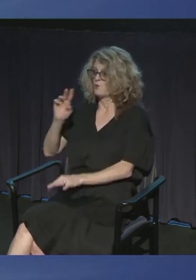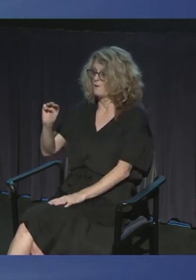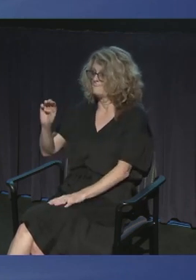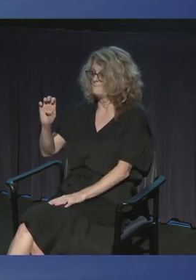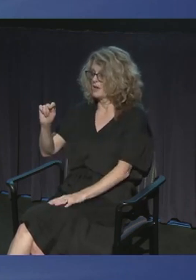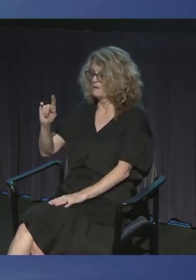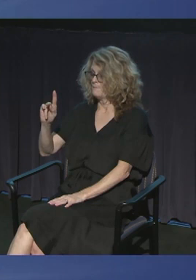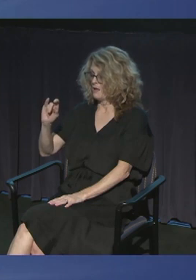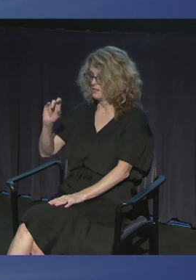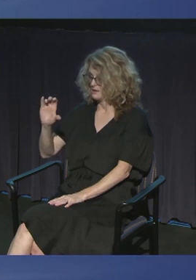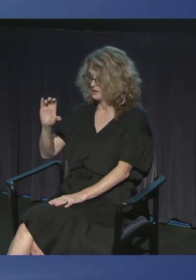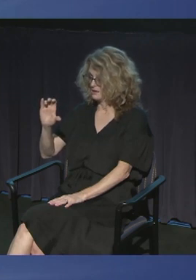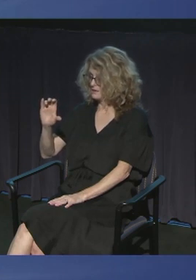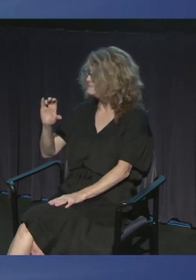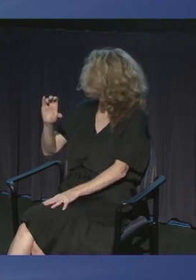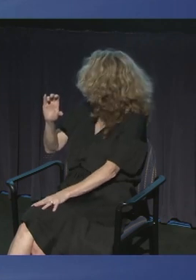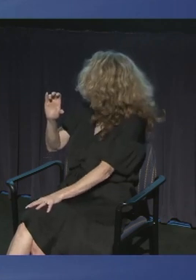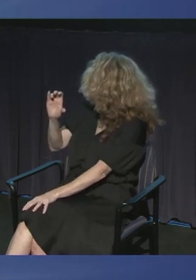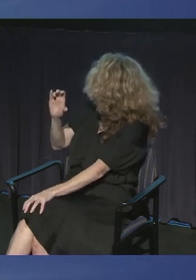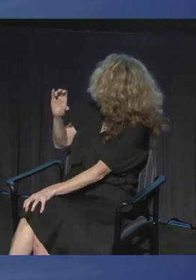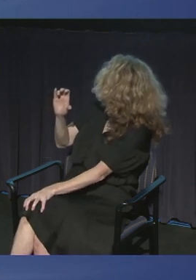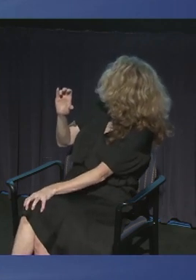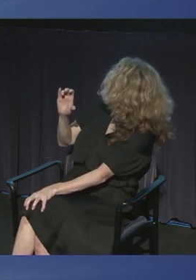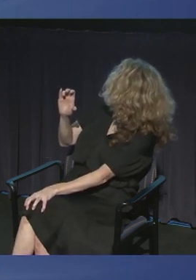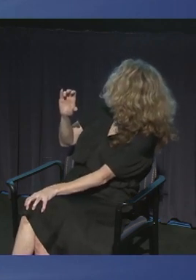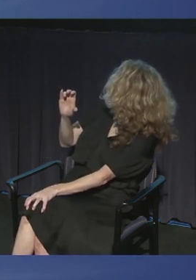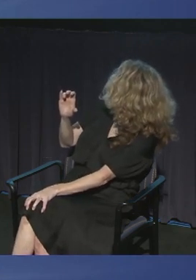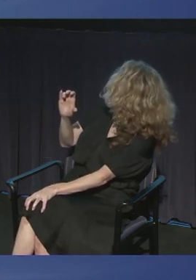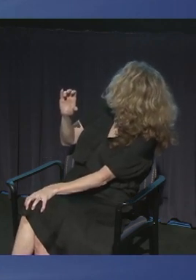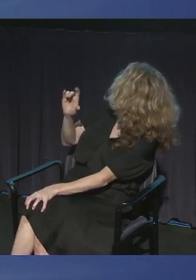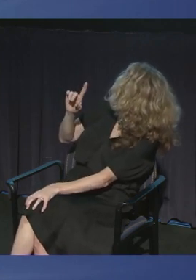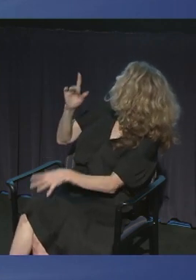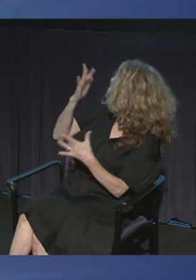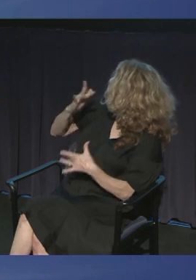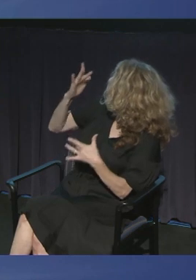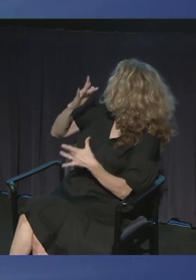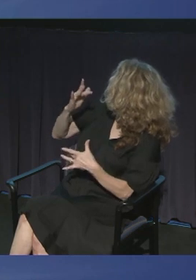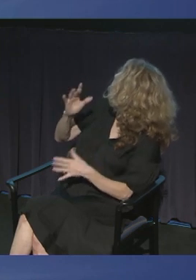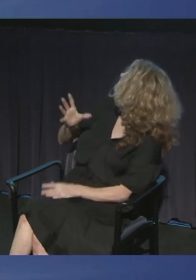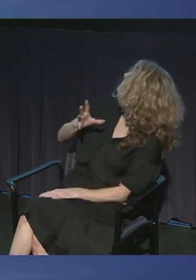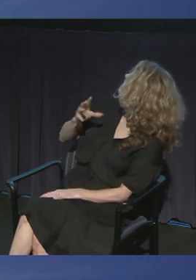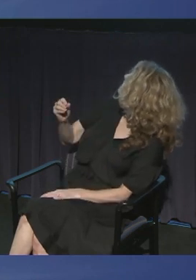FOR MULTIPLE SCLEROSIS, IS IMPORTANT FOR METABOLIC DISEASES AND OUR PAPER SHOWED IT IS REALLY ACTIVATED BY SATURATED FATTY ACID. THIS IS